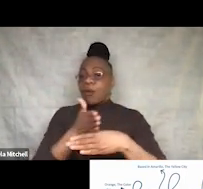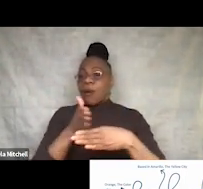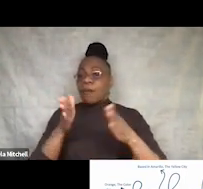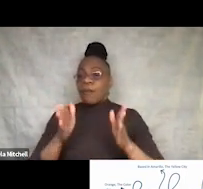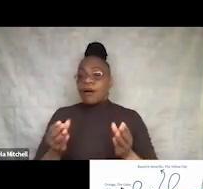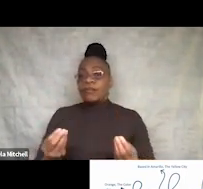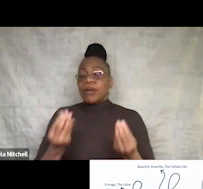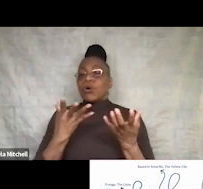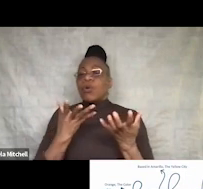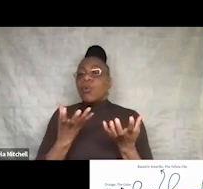and don't really know how to.